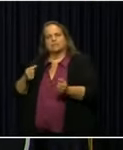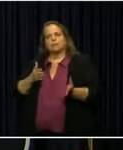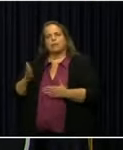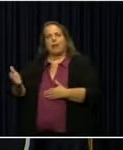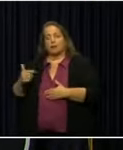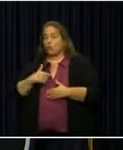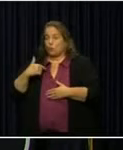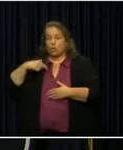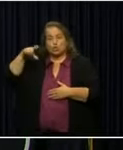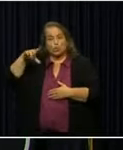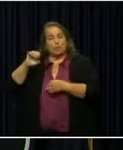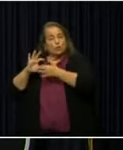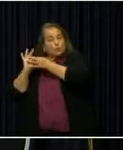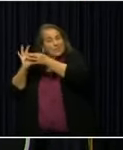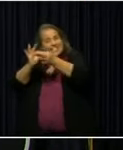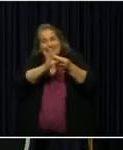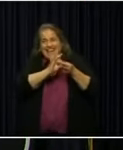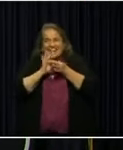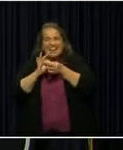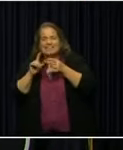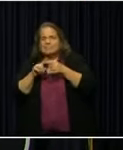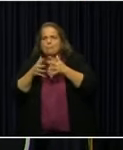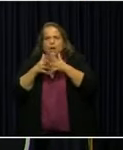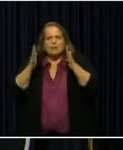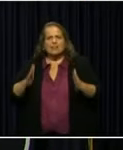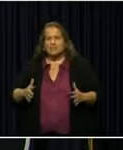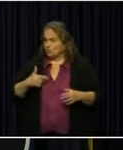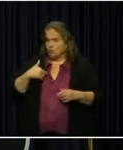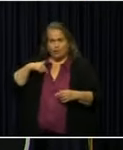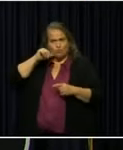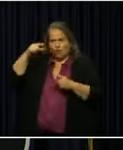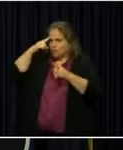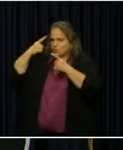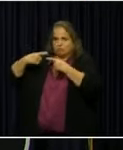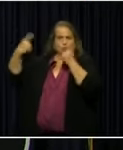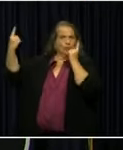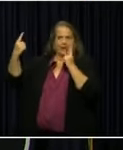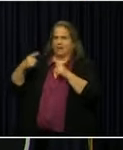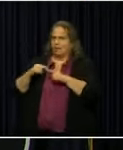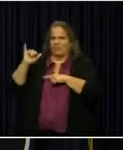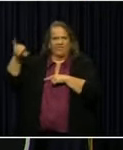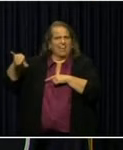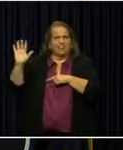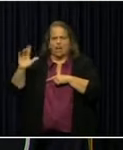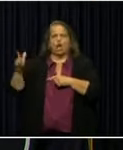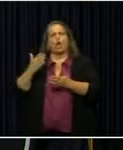DR. STACK AS OUR COMMISSIONER OF PUBLIC HEALTH LOOKING AT THE DATA. AND SO FOR THAT, JUST TO